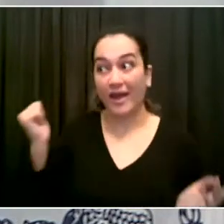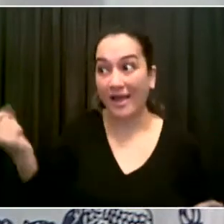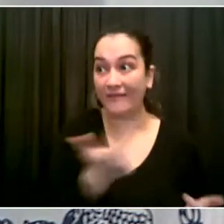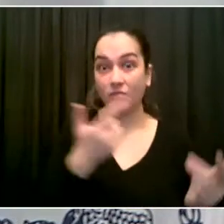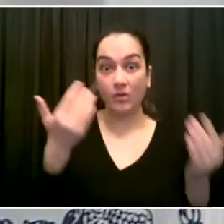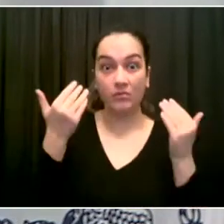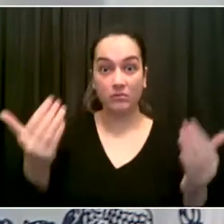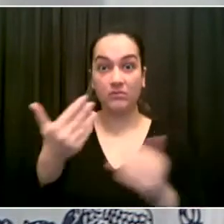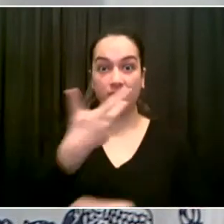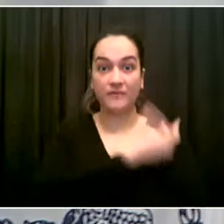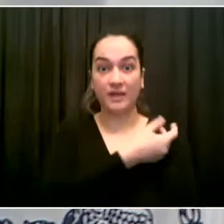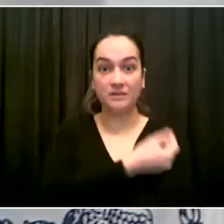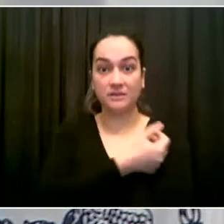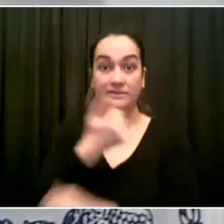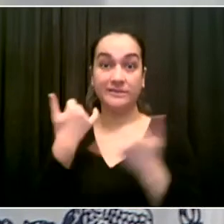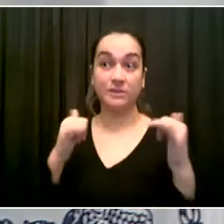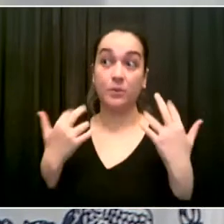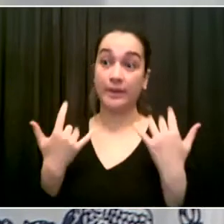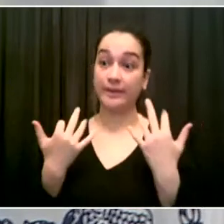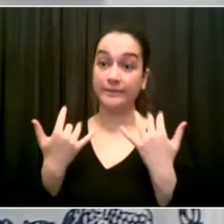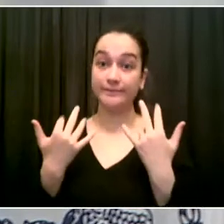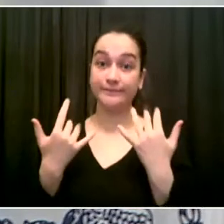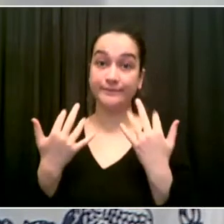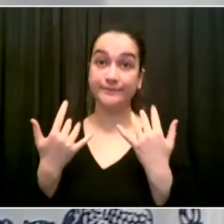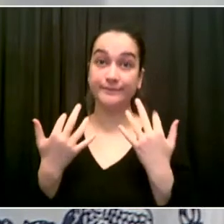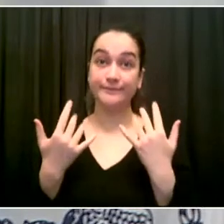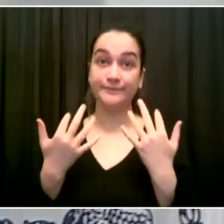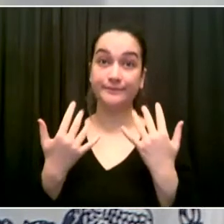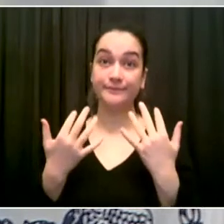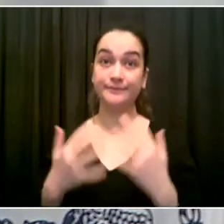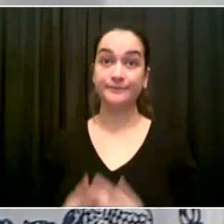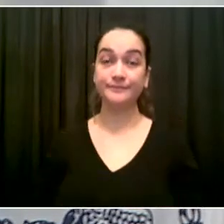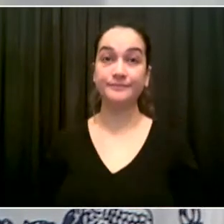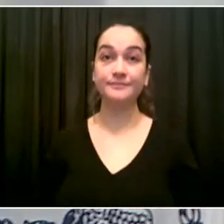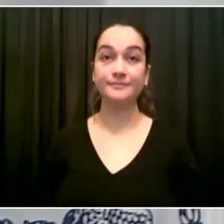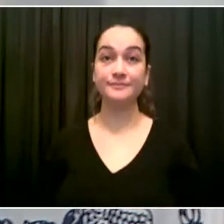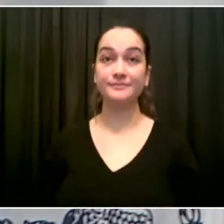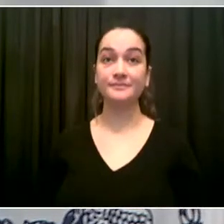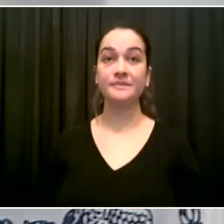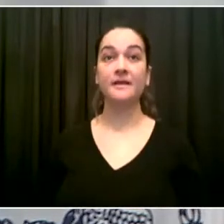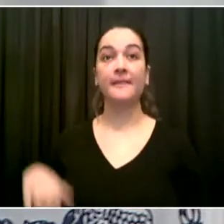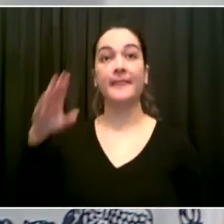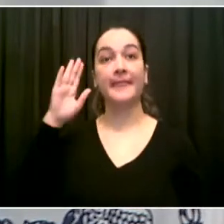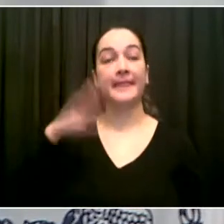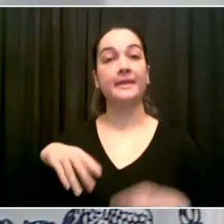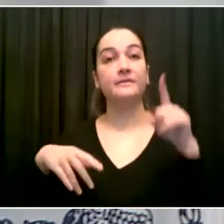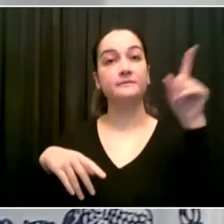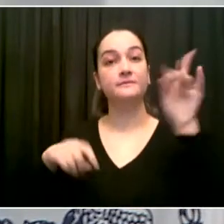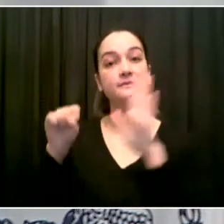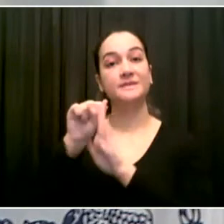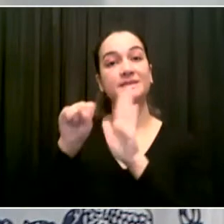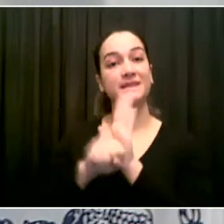GOVERNOR WHAT YOU MAKE ABOUT THE APPARENT DELAY? WE'VE E HEARRD FROM THE STATE ABOUT SPECIFF IC MOVES AND